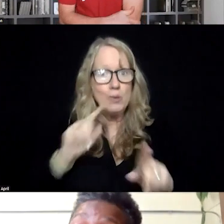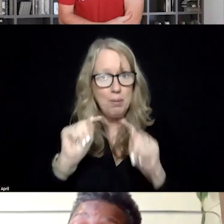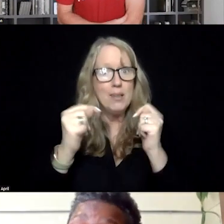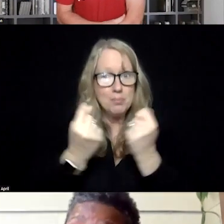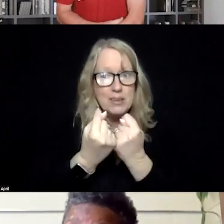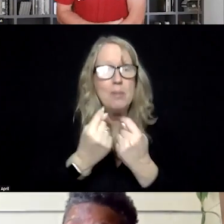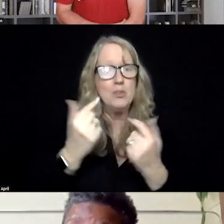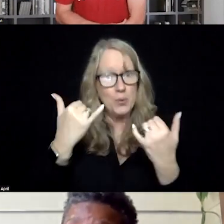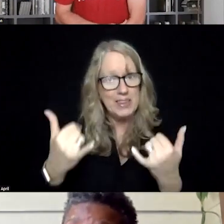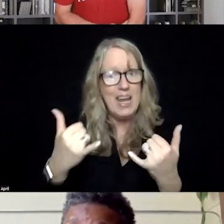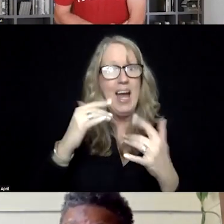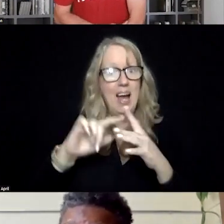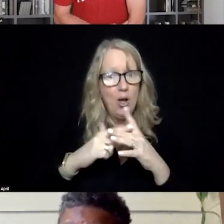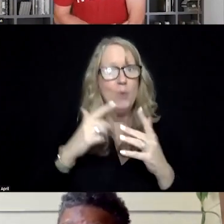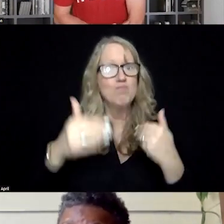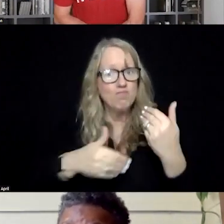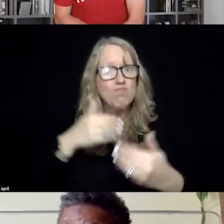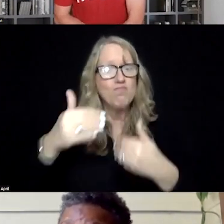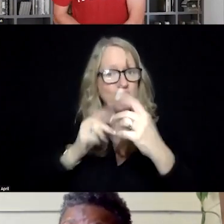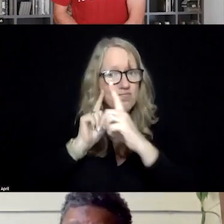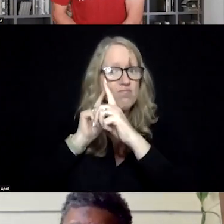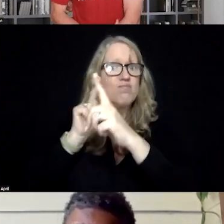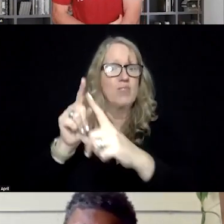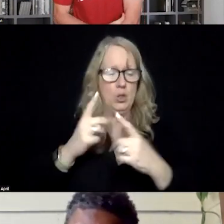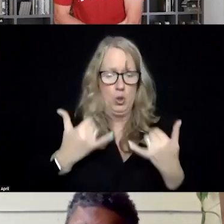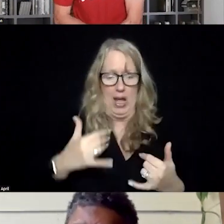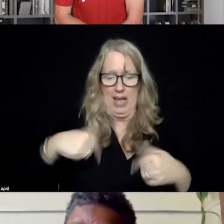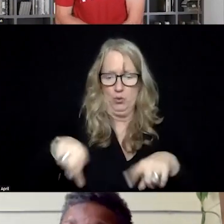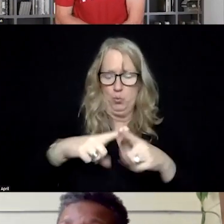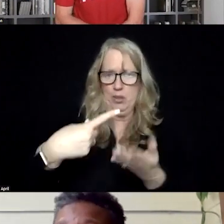FOR THAT. AS WE ARE FRAMING THIS, I THINK IT IS IMPORTANT AND